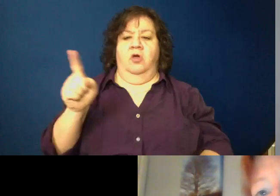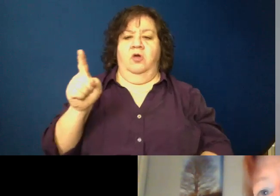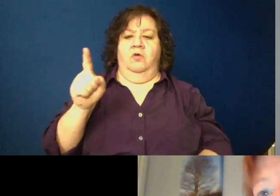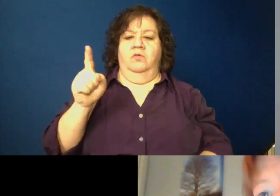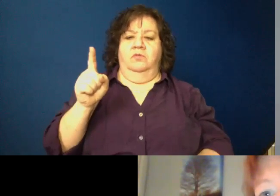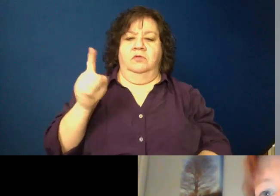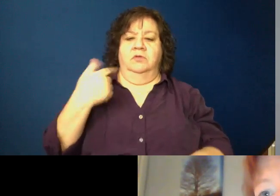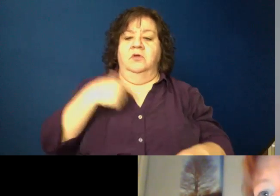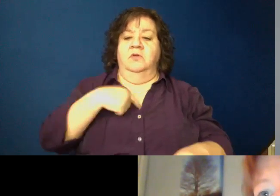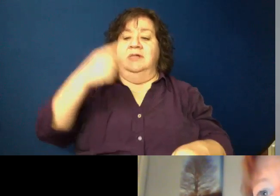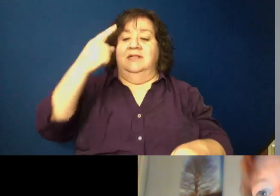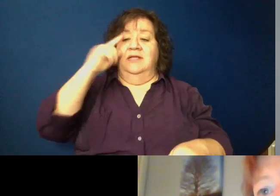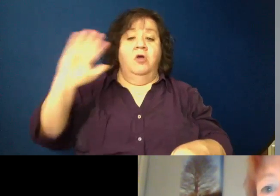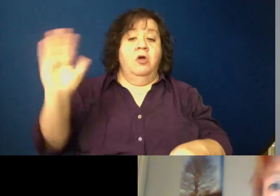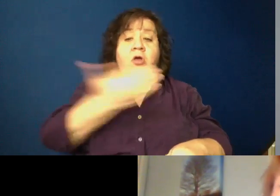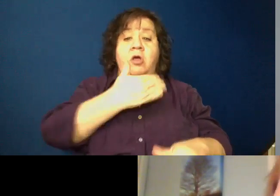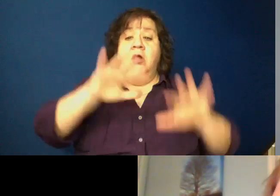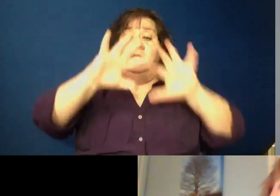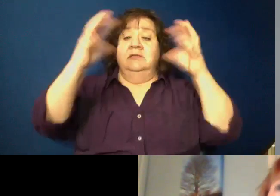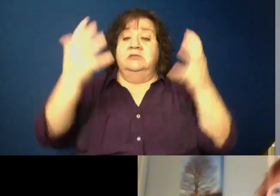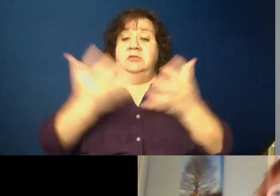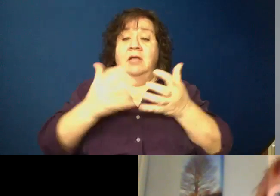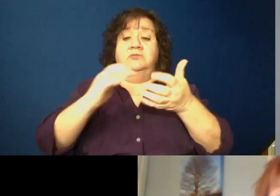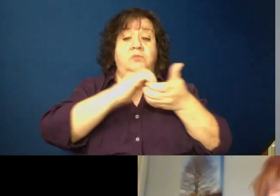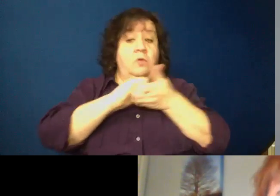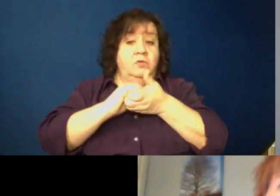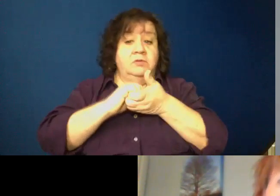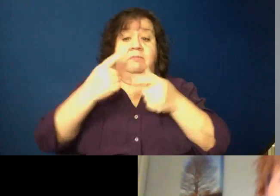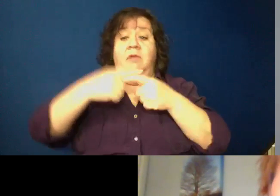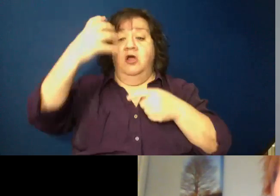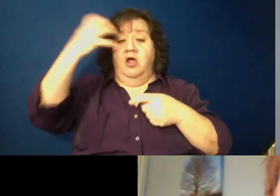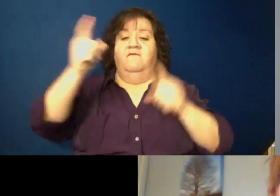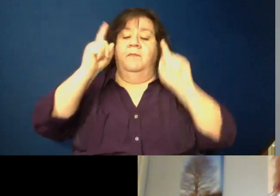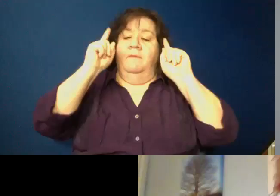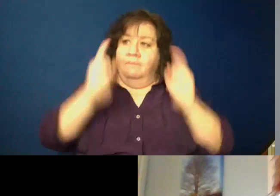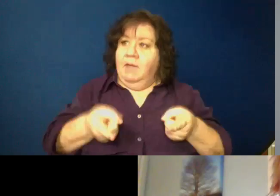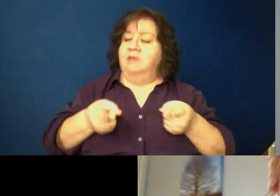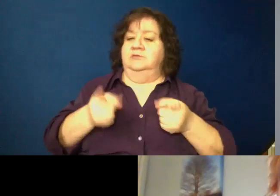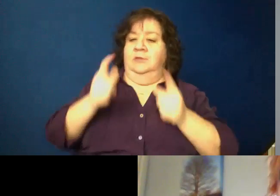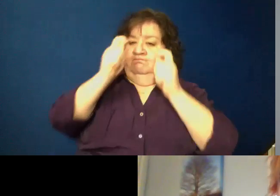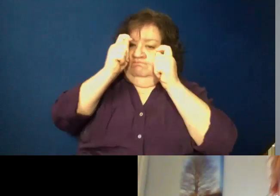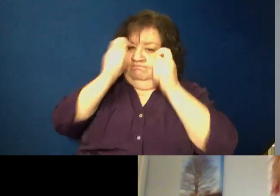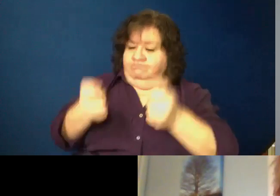important for those um public health services which are planning vaccination rollout that